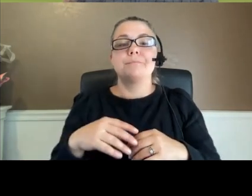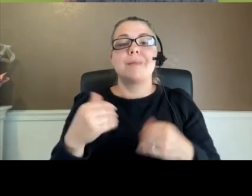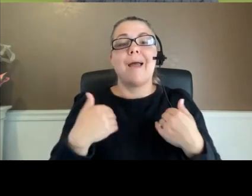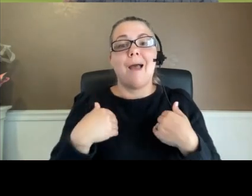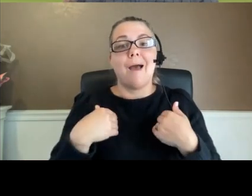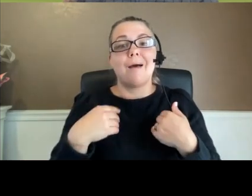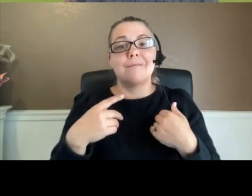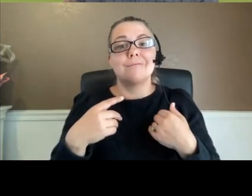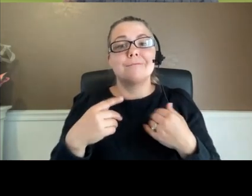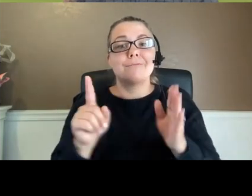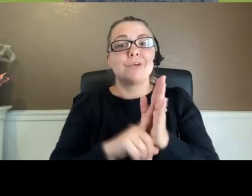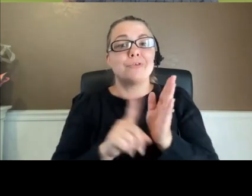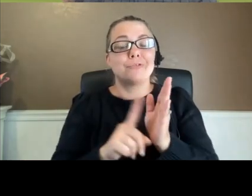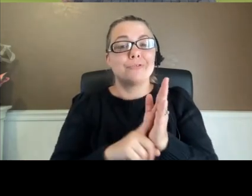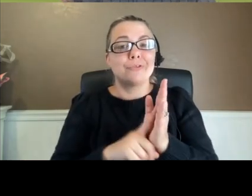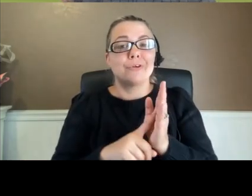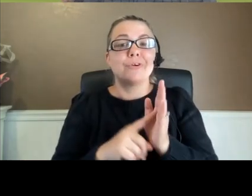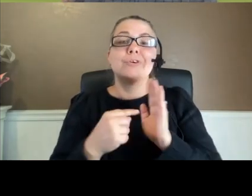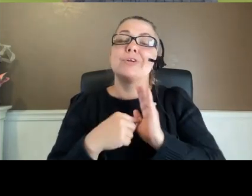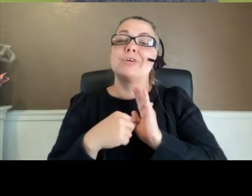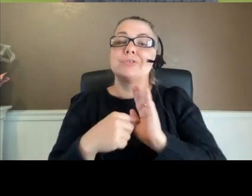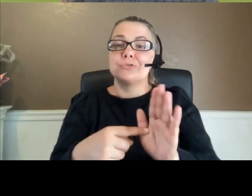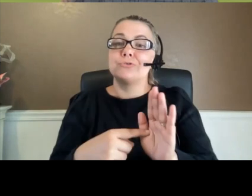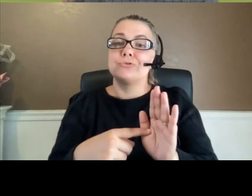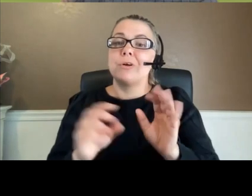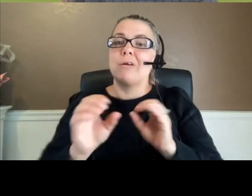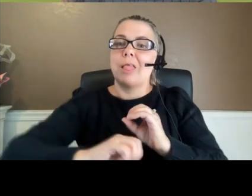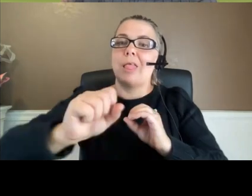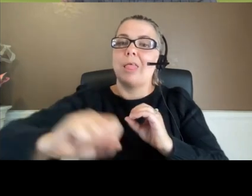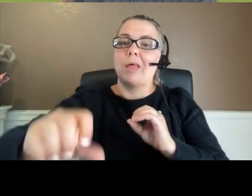Now it's an Alert, it's not a it's not a red icon, right, it's not saying all along alternative text